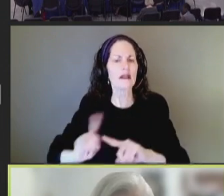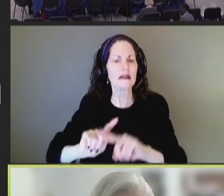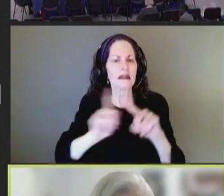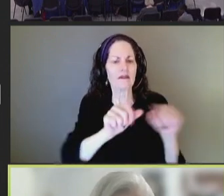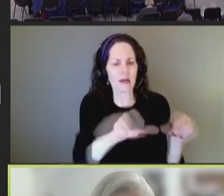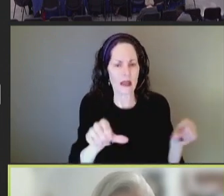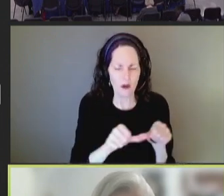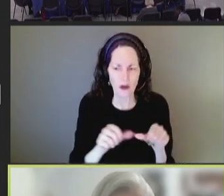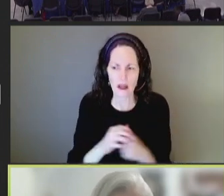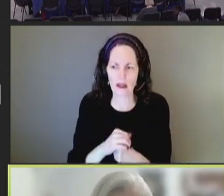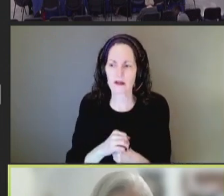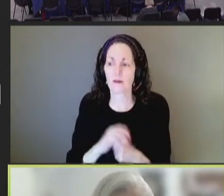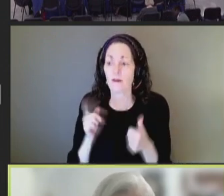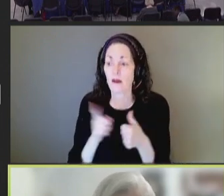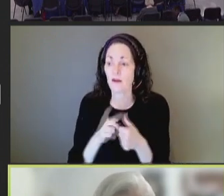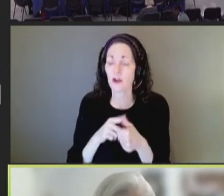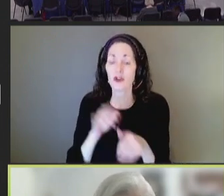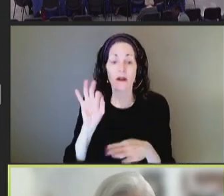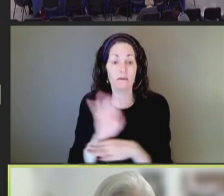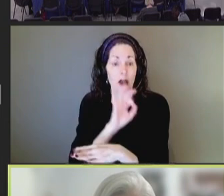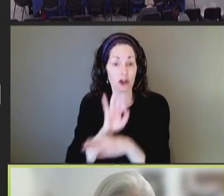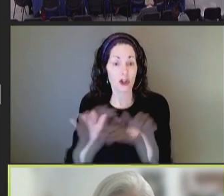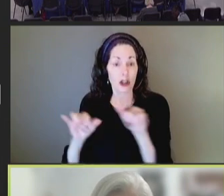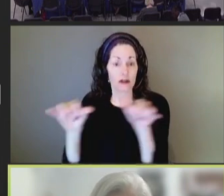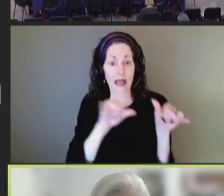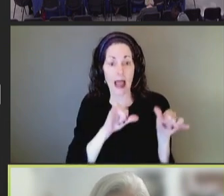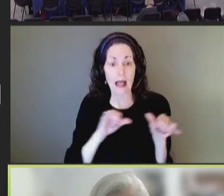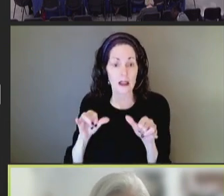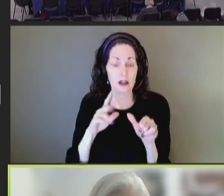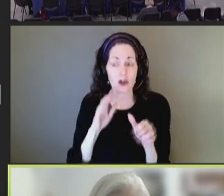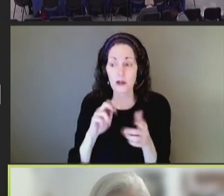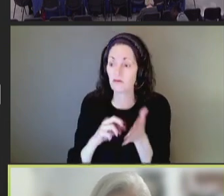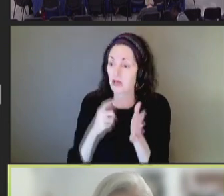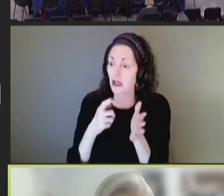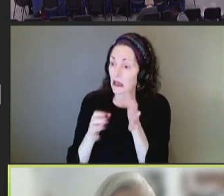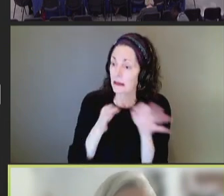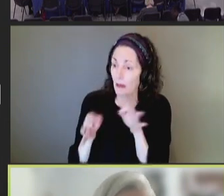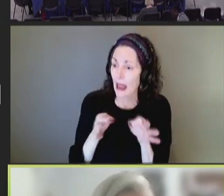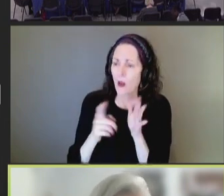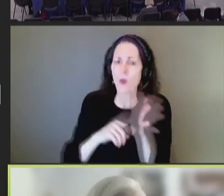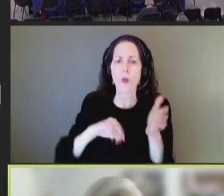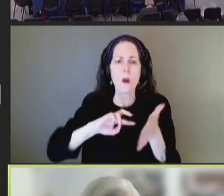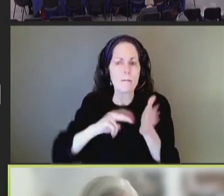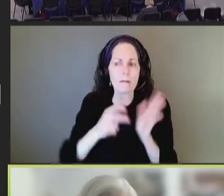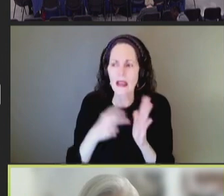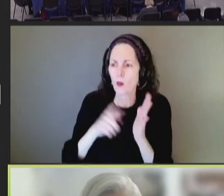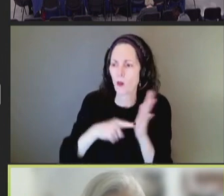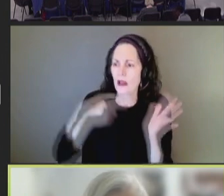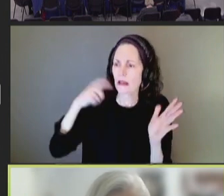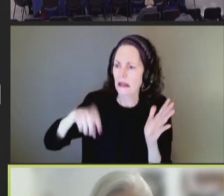which describe the required functionality needed for the IIS to support programs, providers,